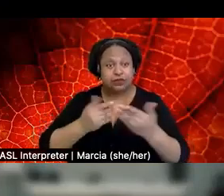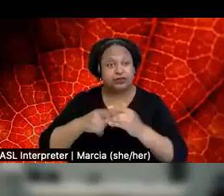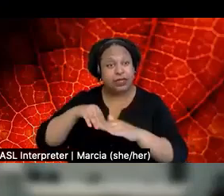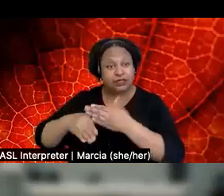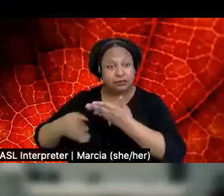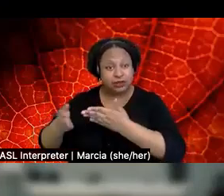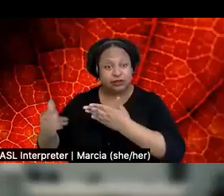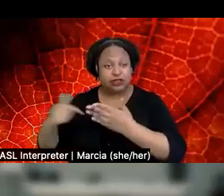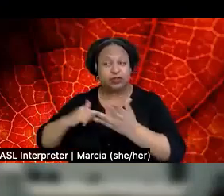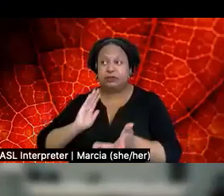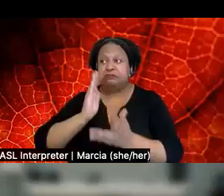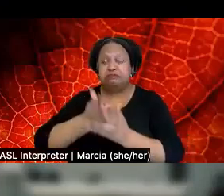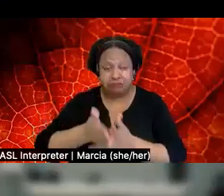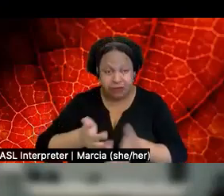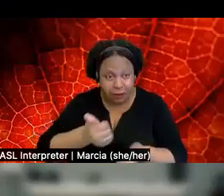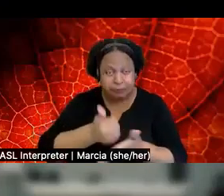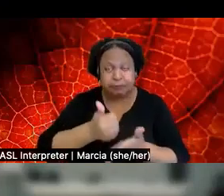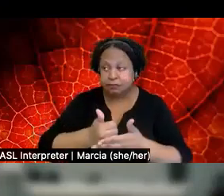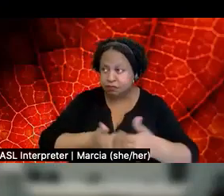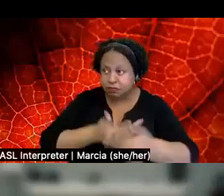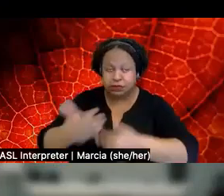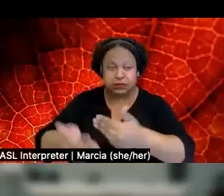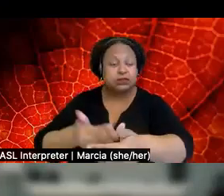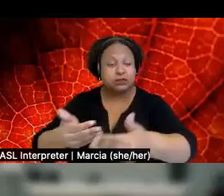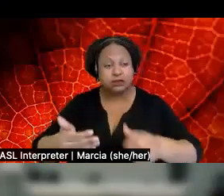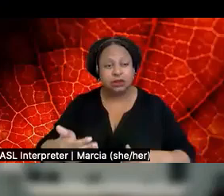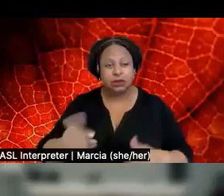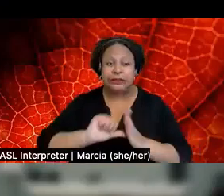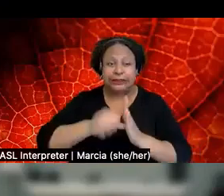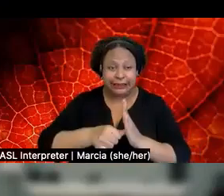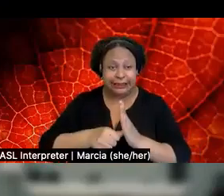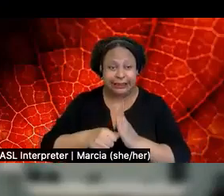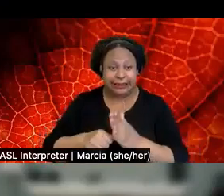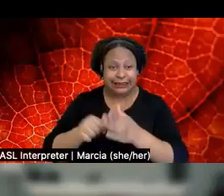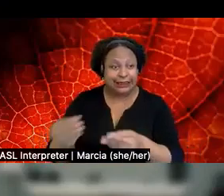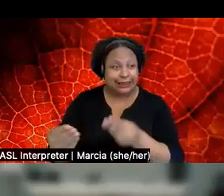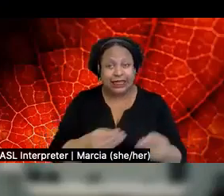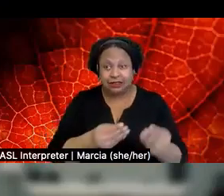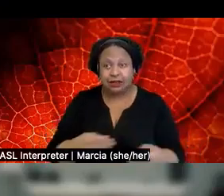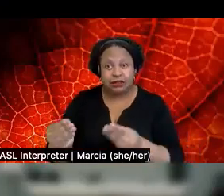So we're key liaison and information point.